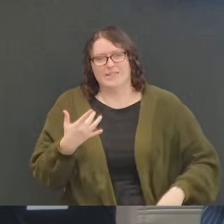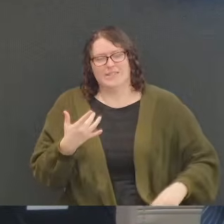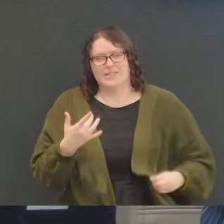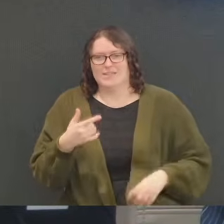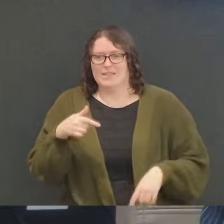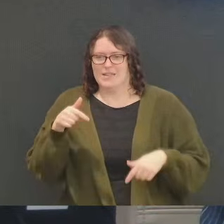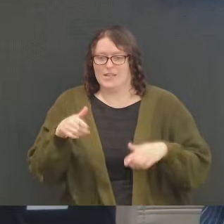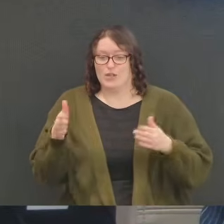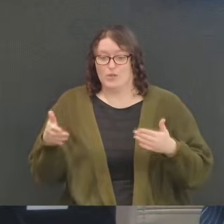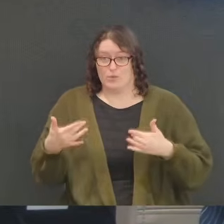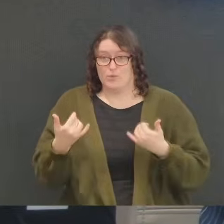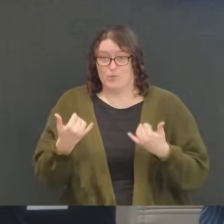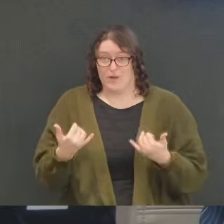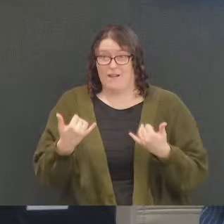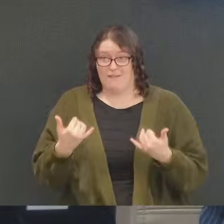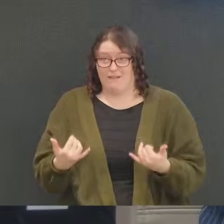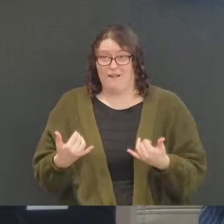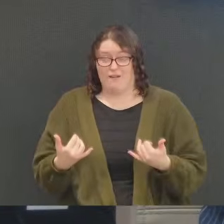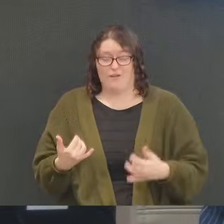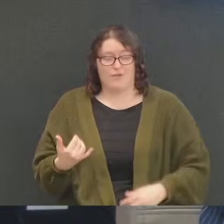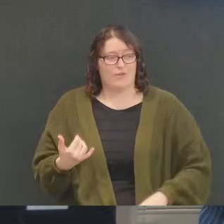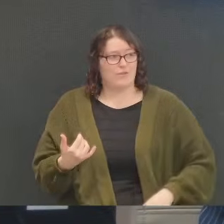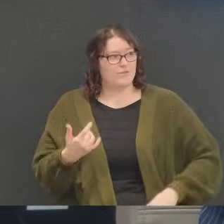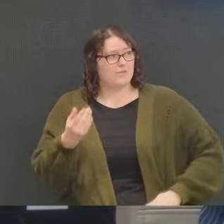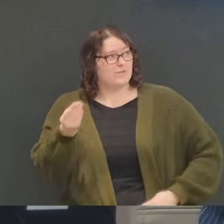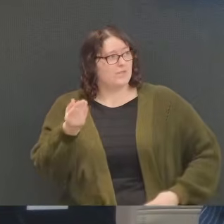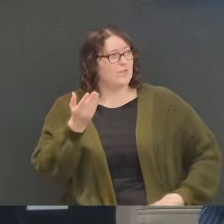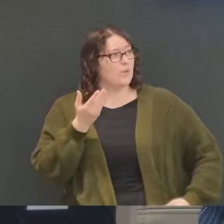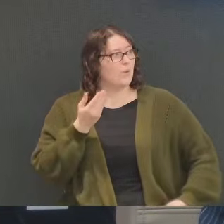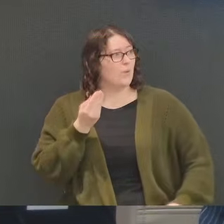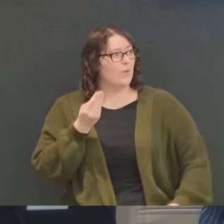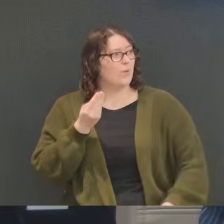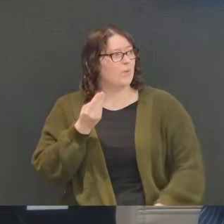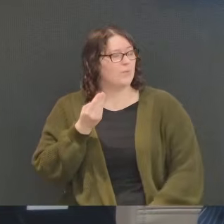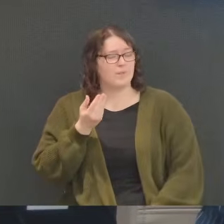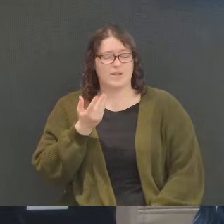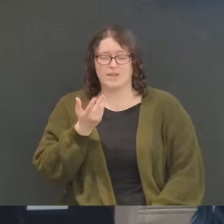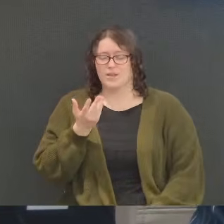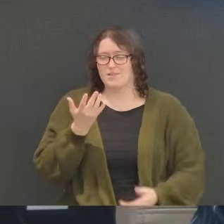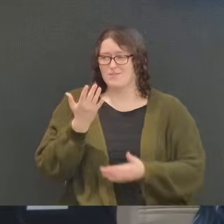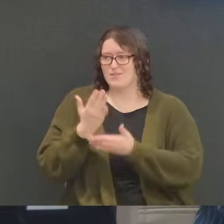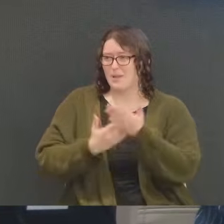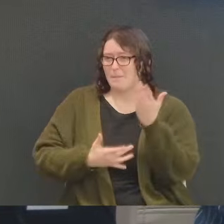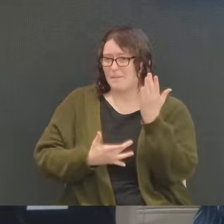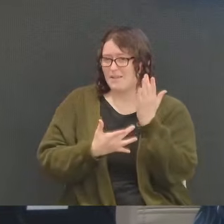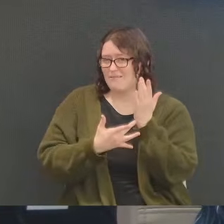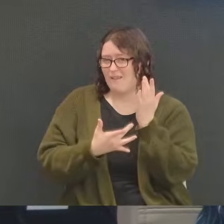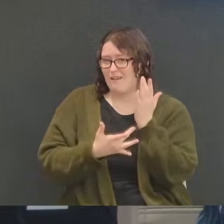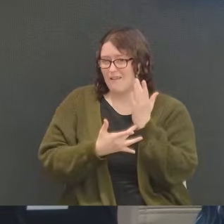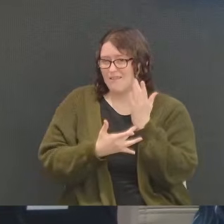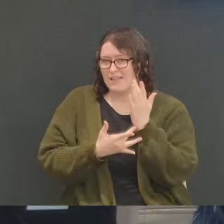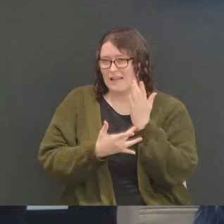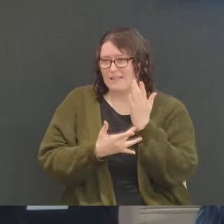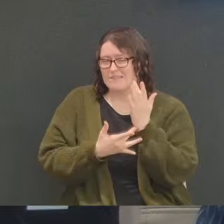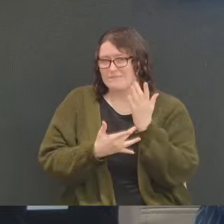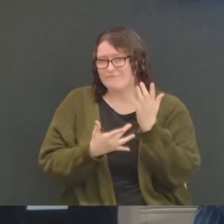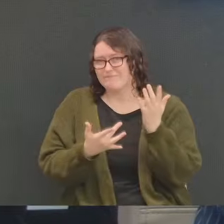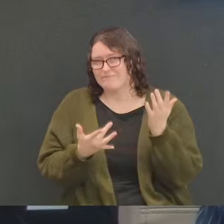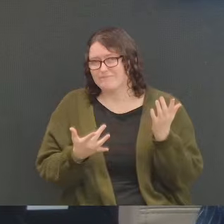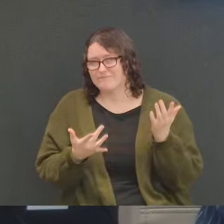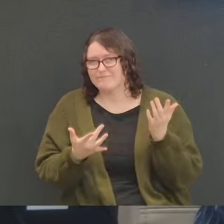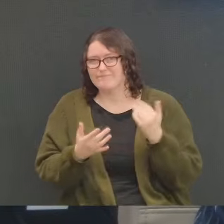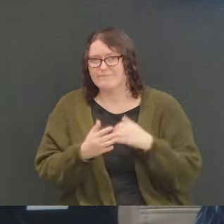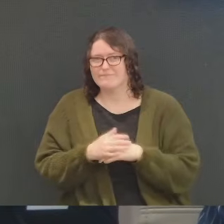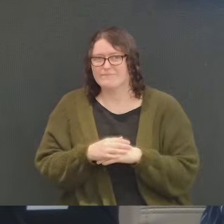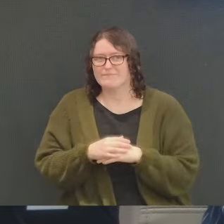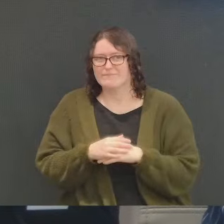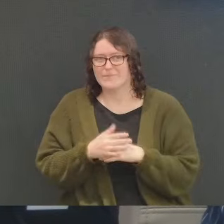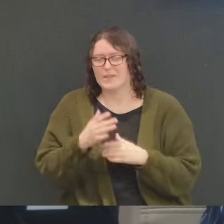that we're in right now, uh, I was told that there is some technology that, um, you know, we can't